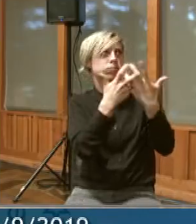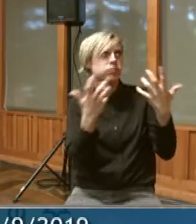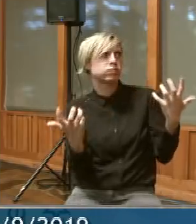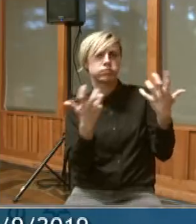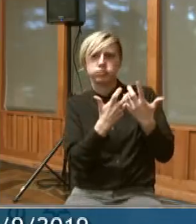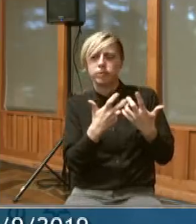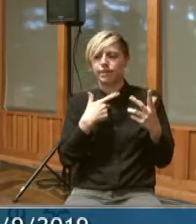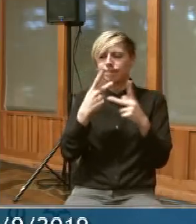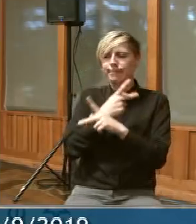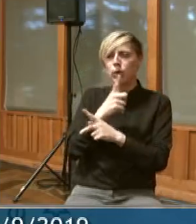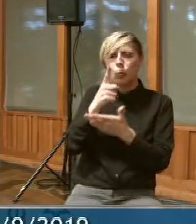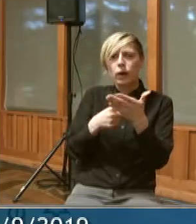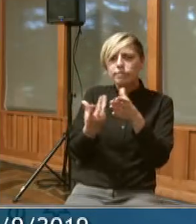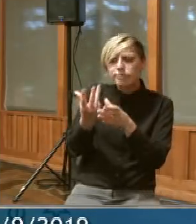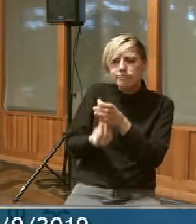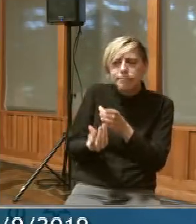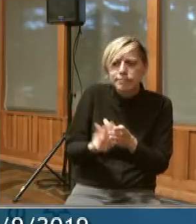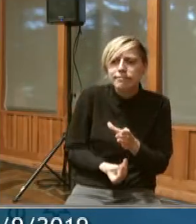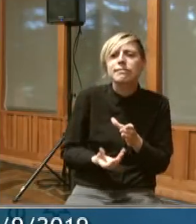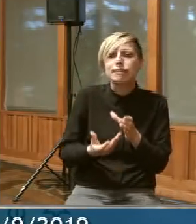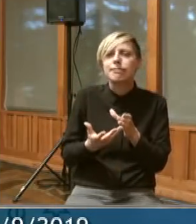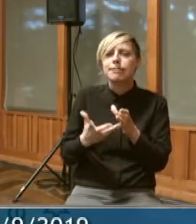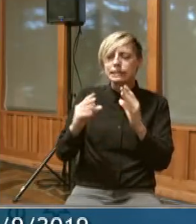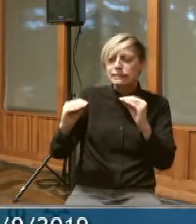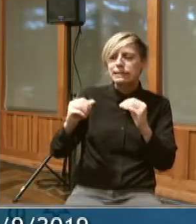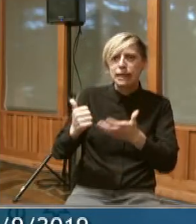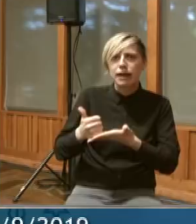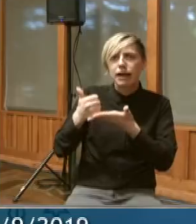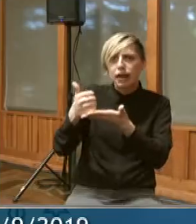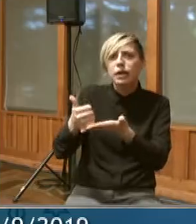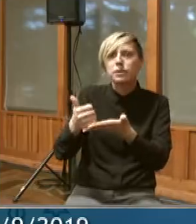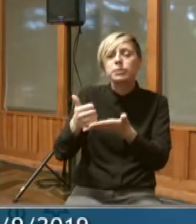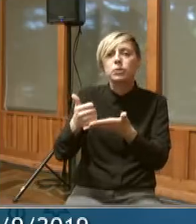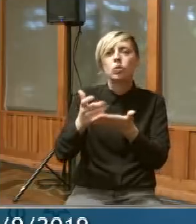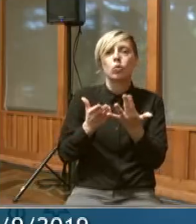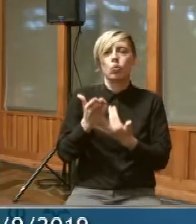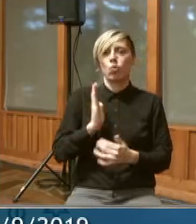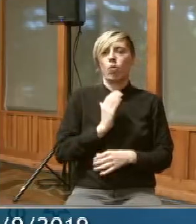EXACTLY WHAT BUSINESSES ARE LOOKING FOR, AND WHAT THE